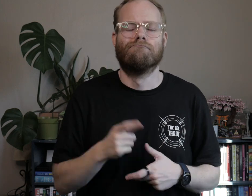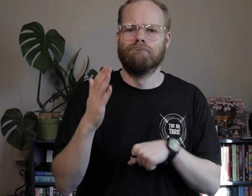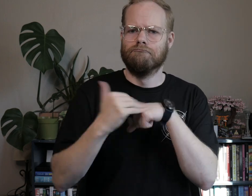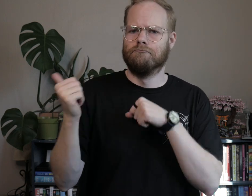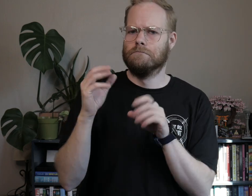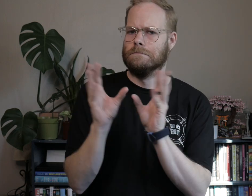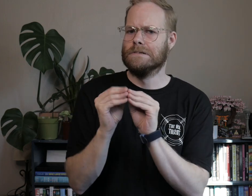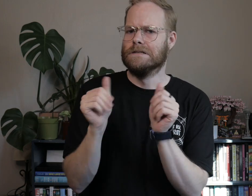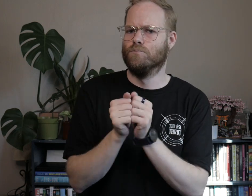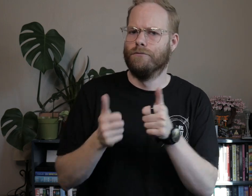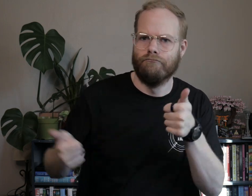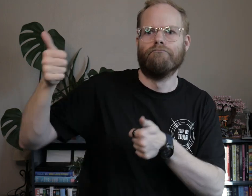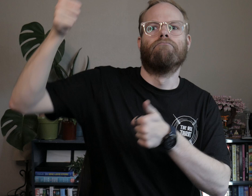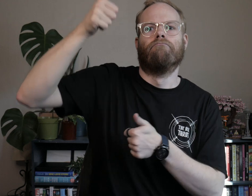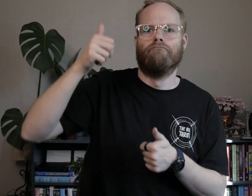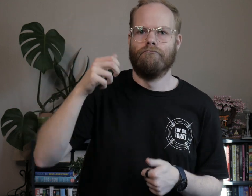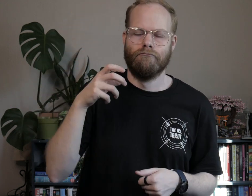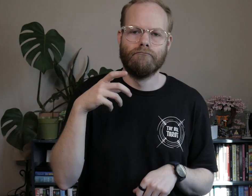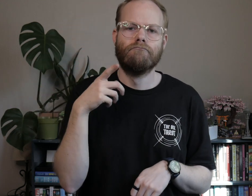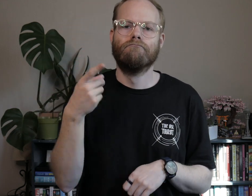She gets called in for a meeting with the superintendent,